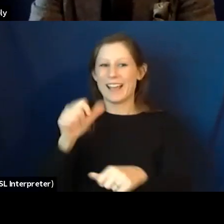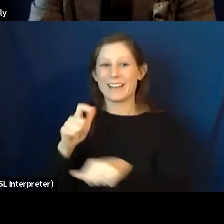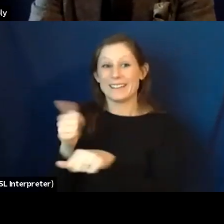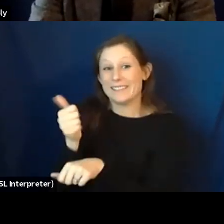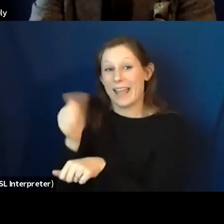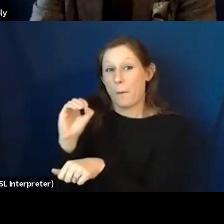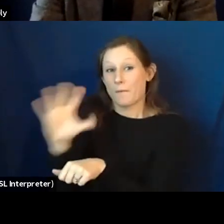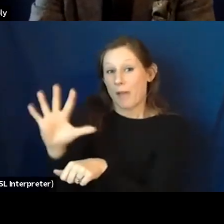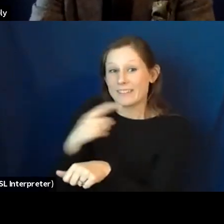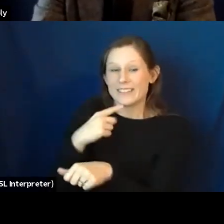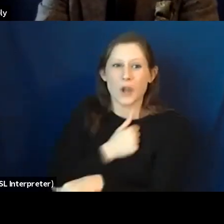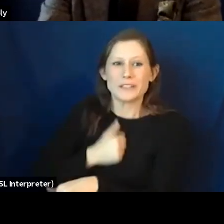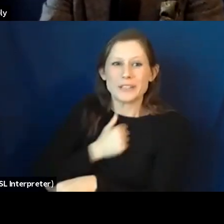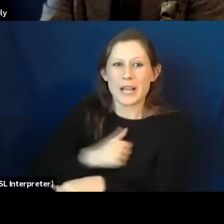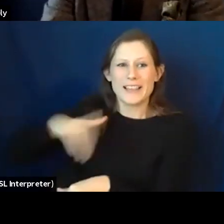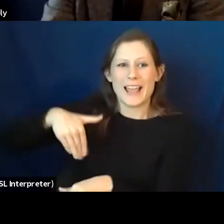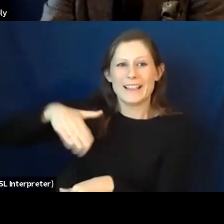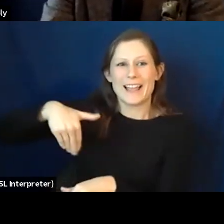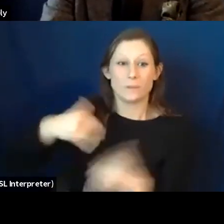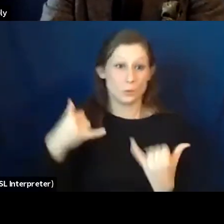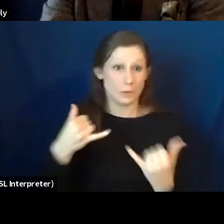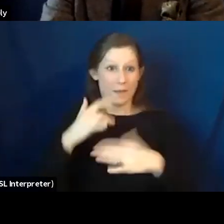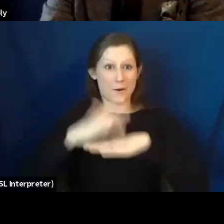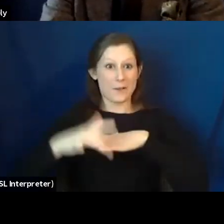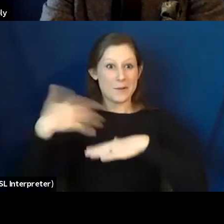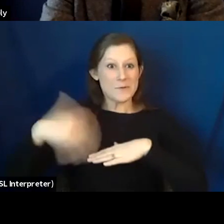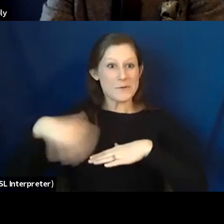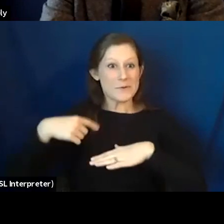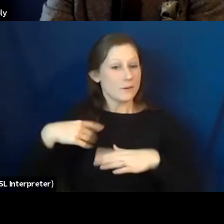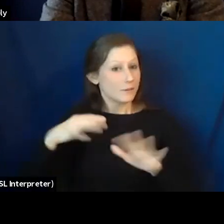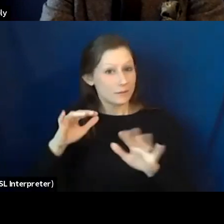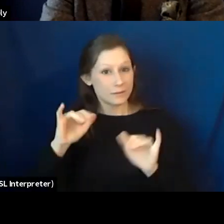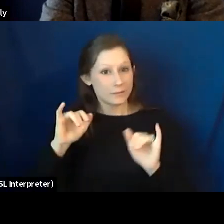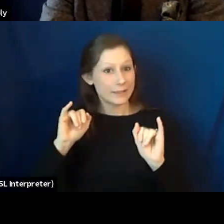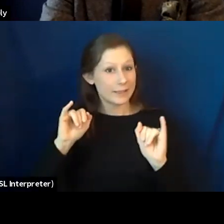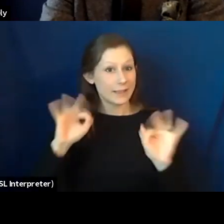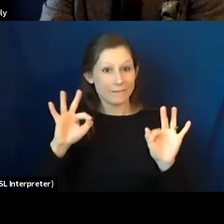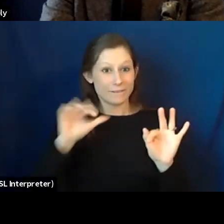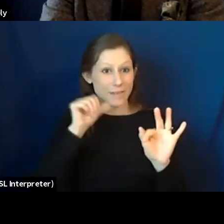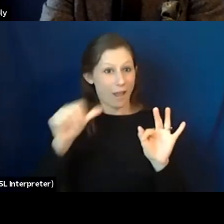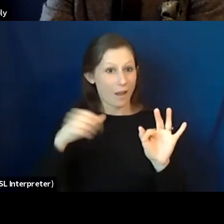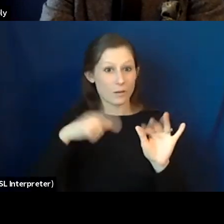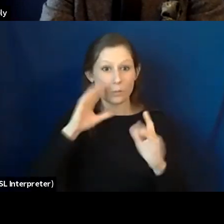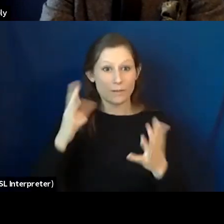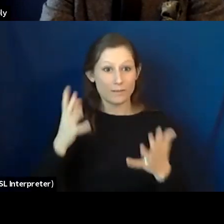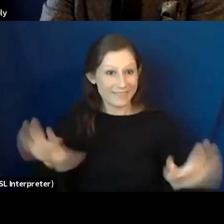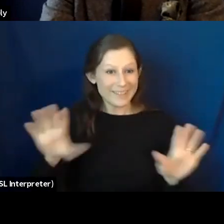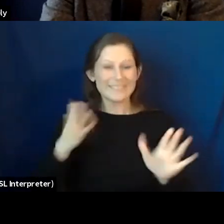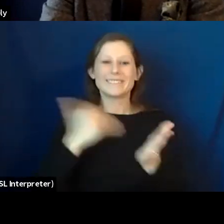sorry sorry so um if not i think we will uh call it and i again congratulations to all